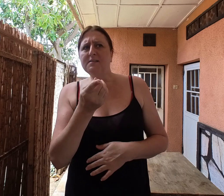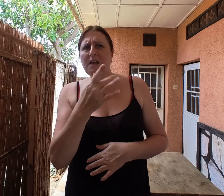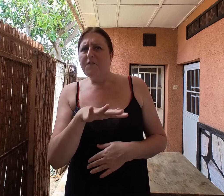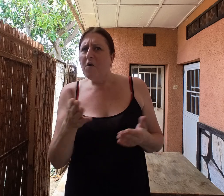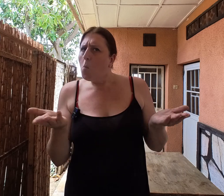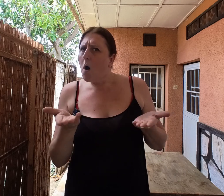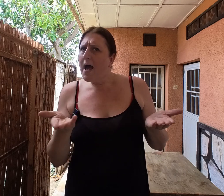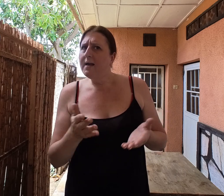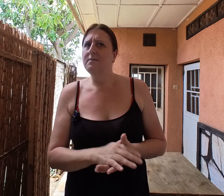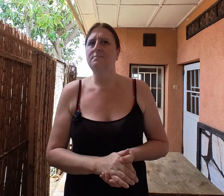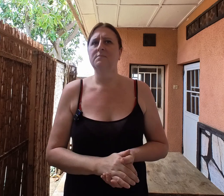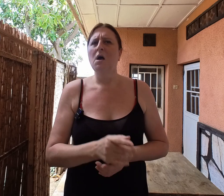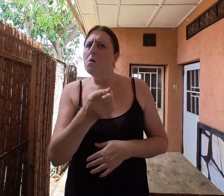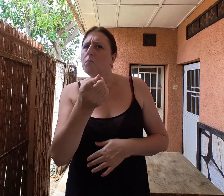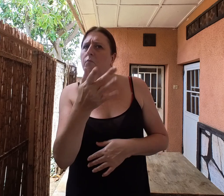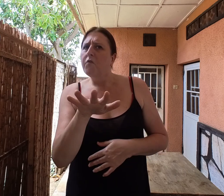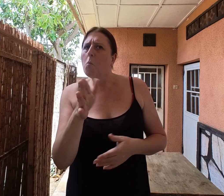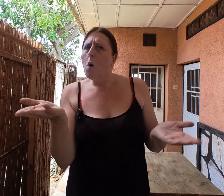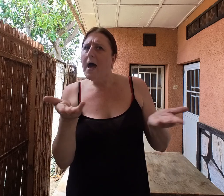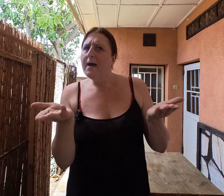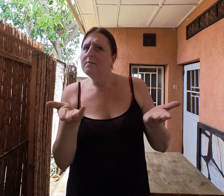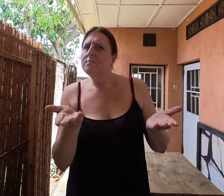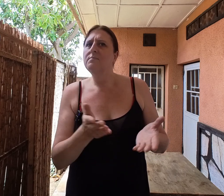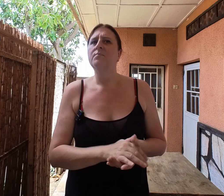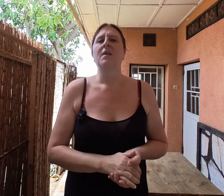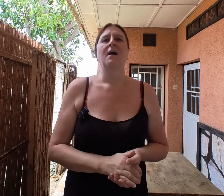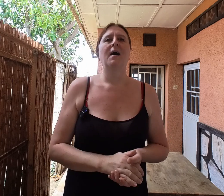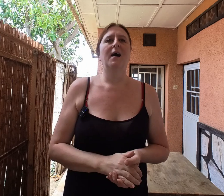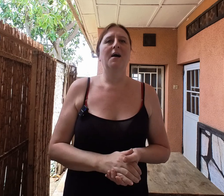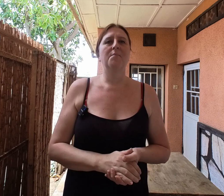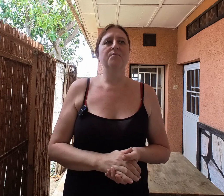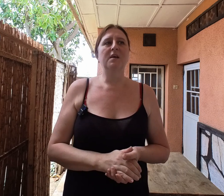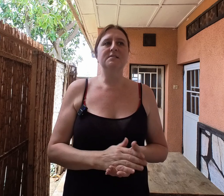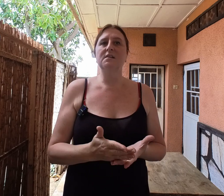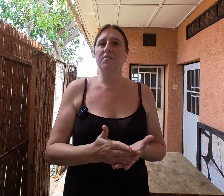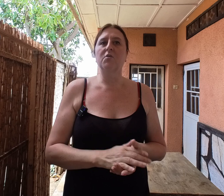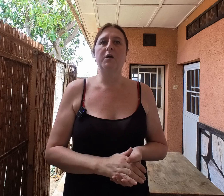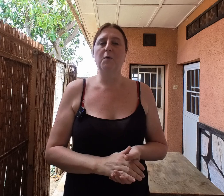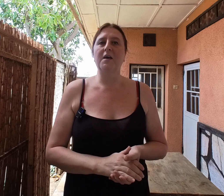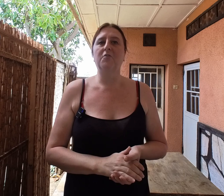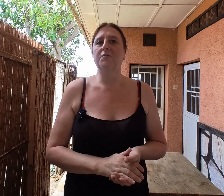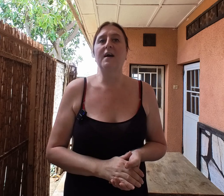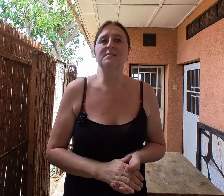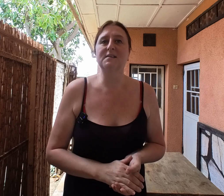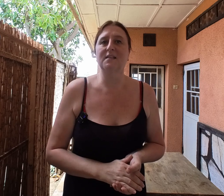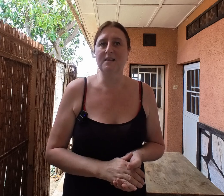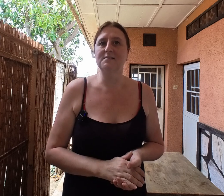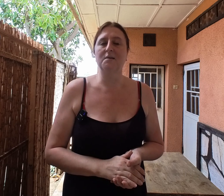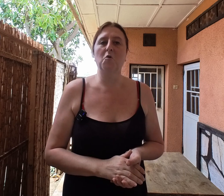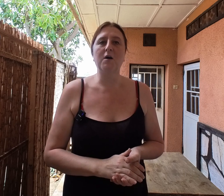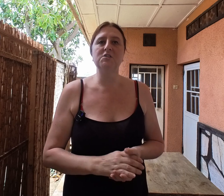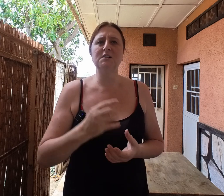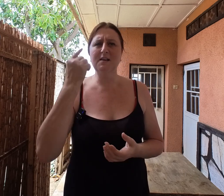I might say ,'from where?' 'From where?' is another quick way of asking that same question,